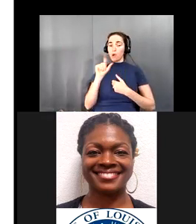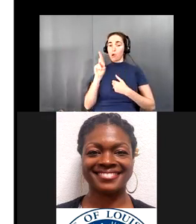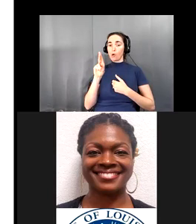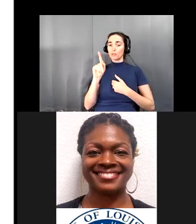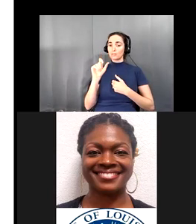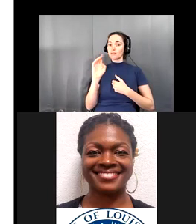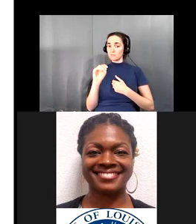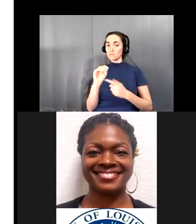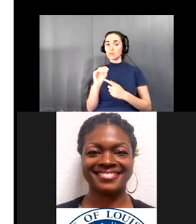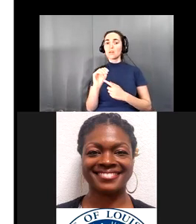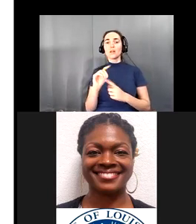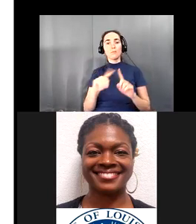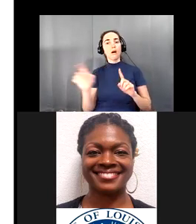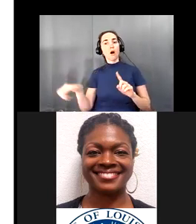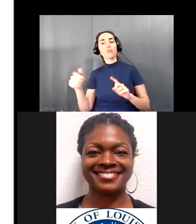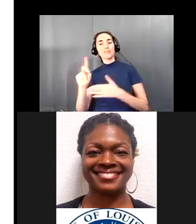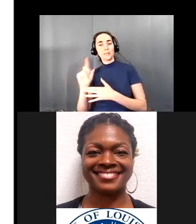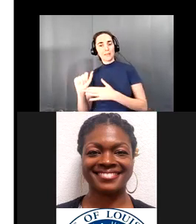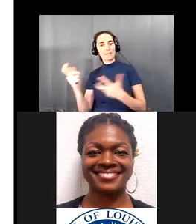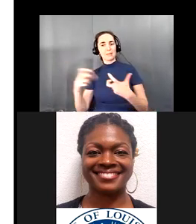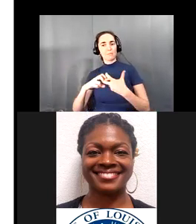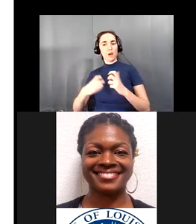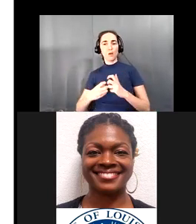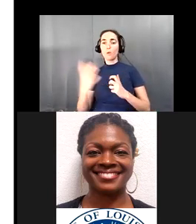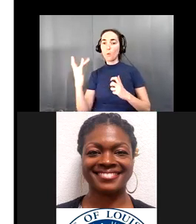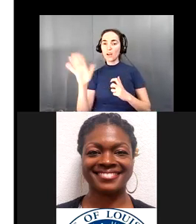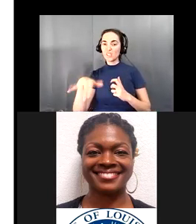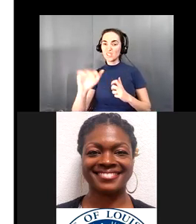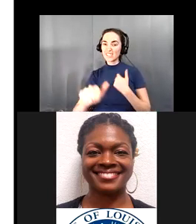wandering is a really big issue because it's very dangerous, of course.